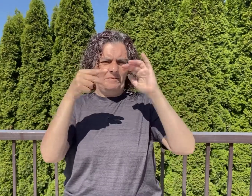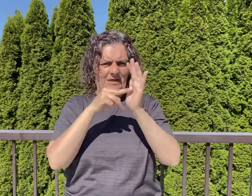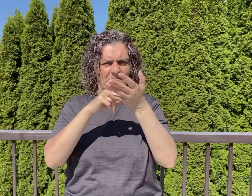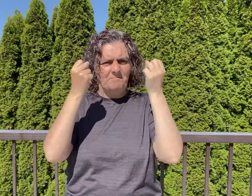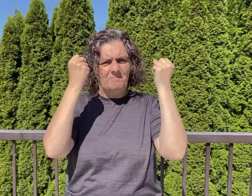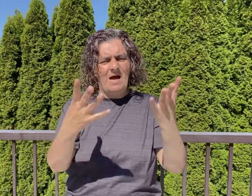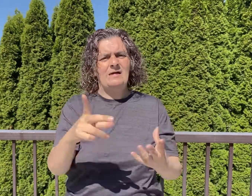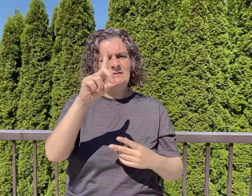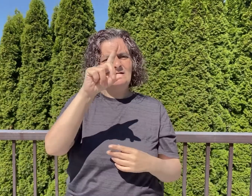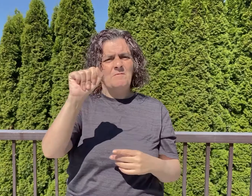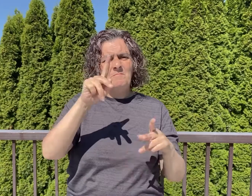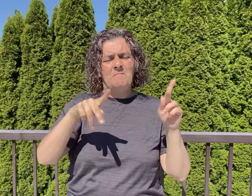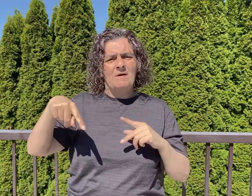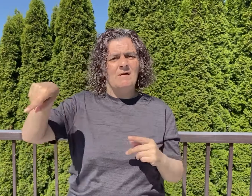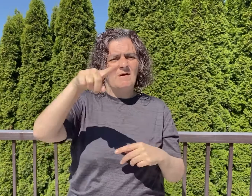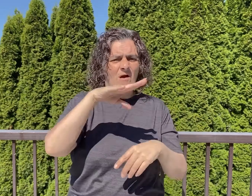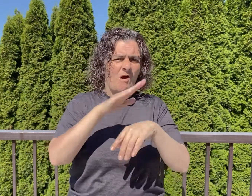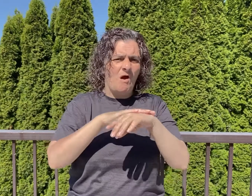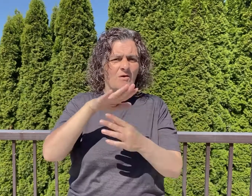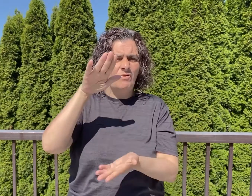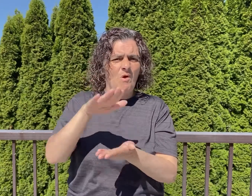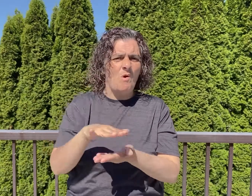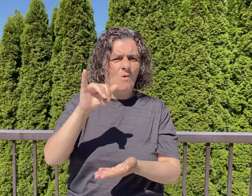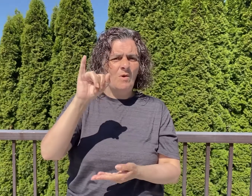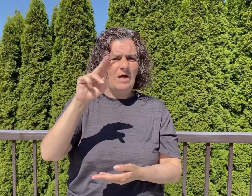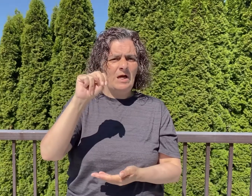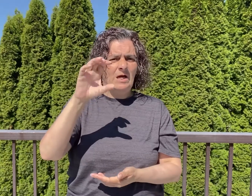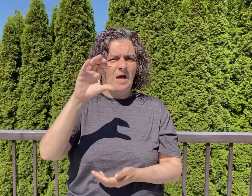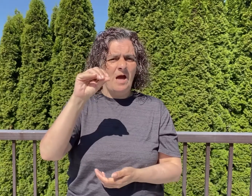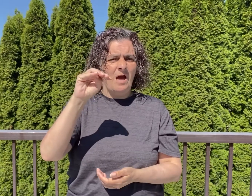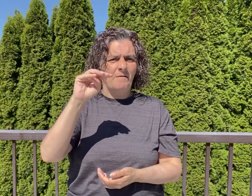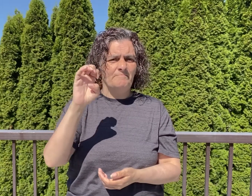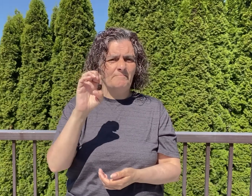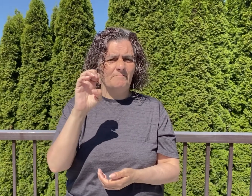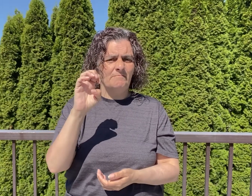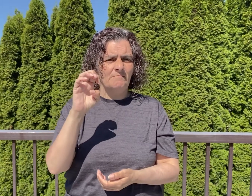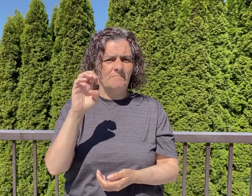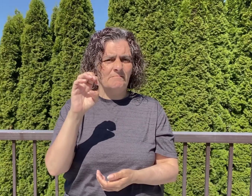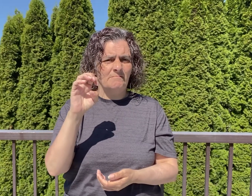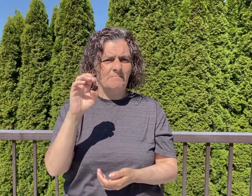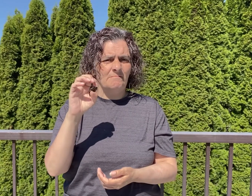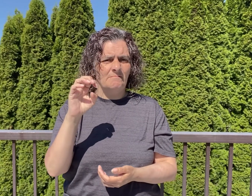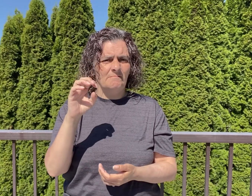This means a lot of people with disabilities are low-income.